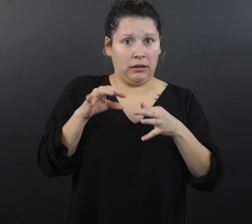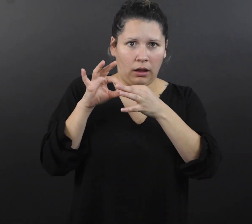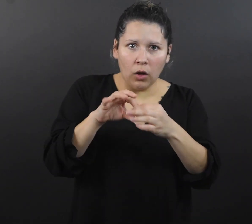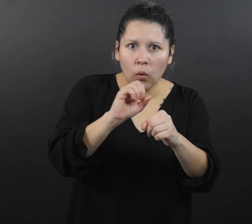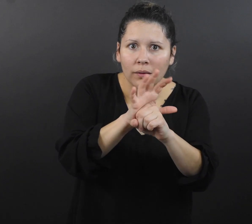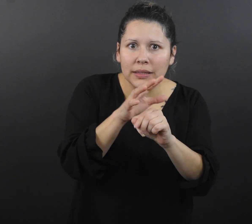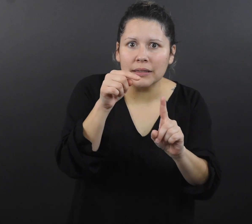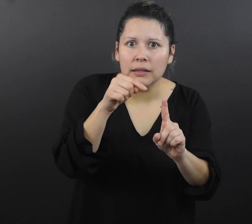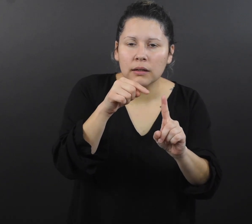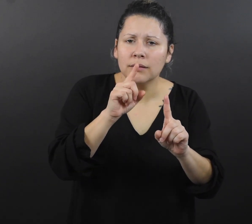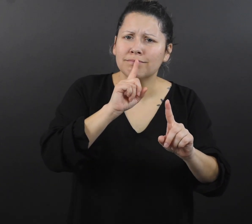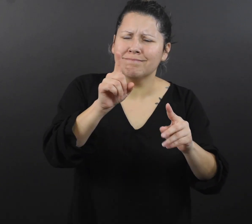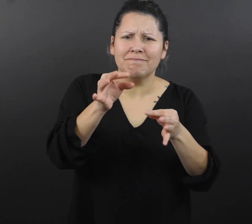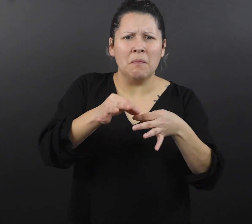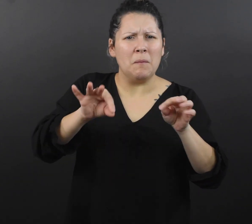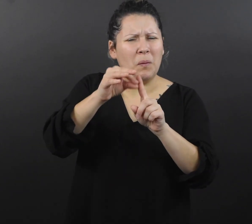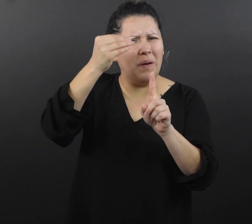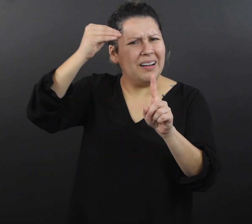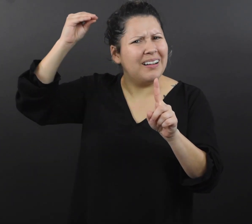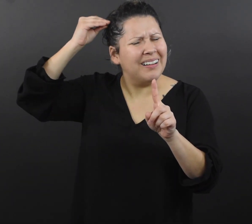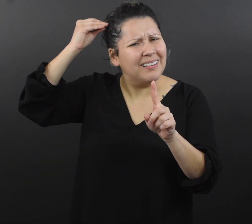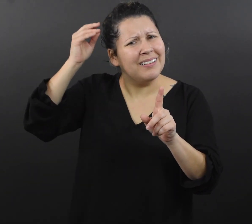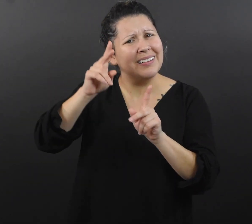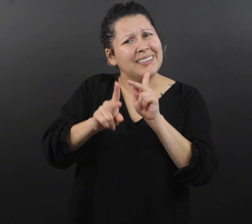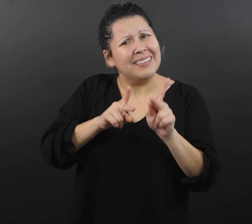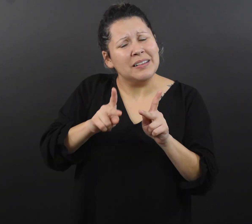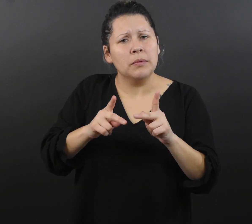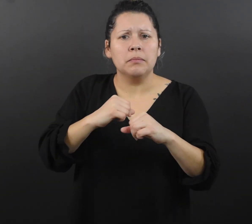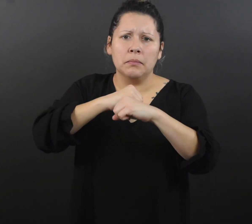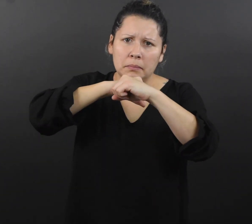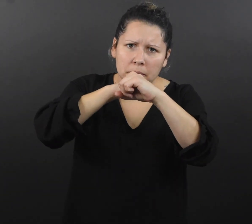It’s really important that people protect themselves from COVID and influenza,